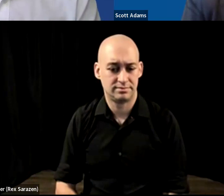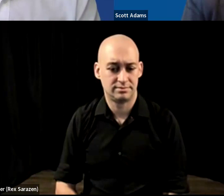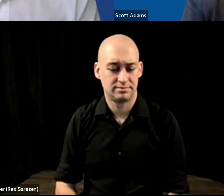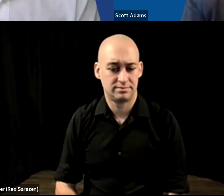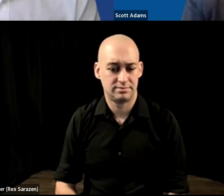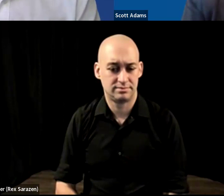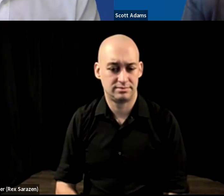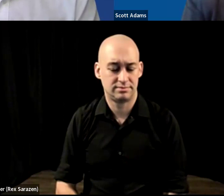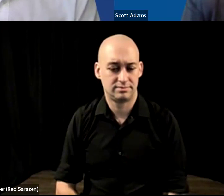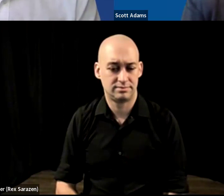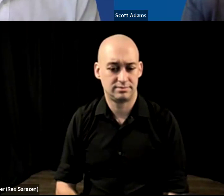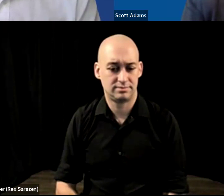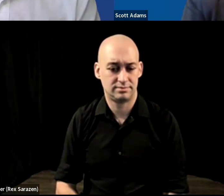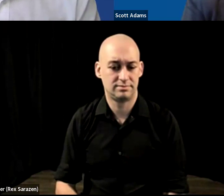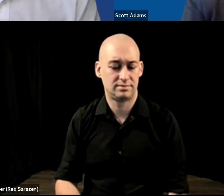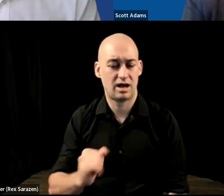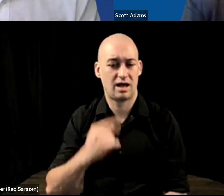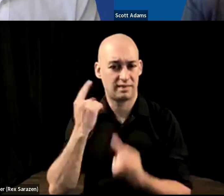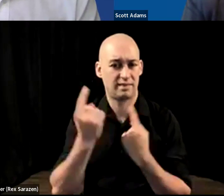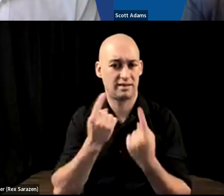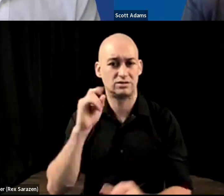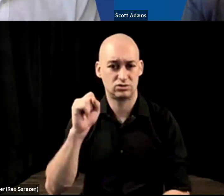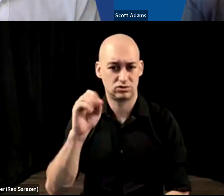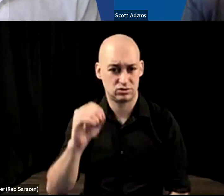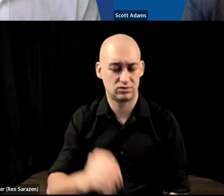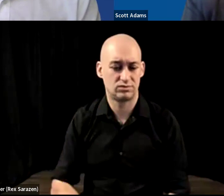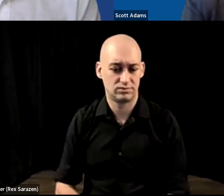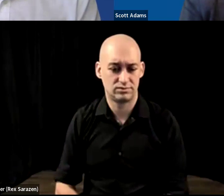I think so, Rebecca. Okay.